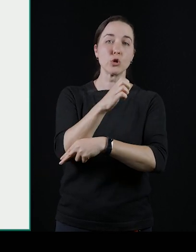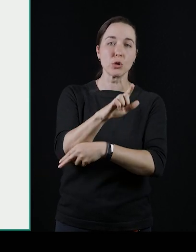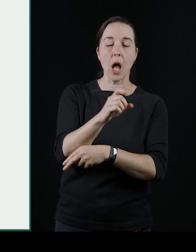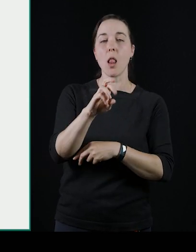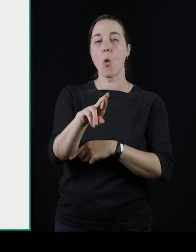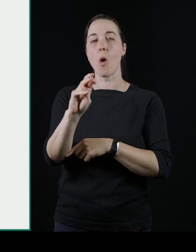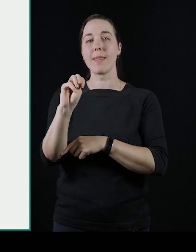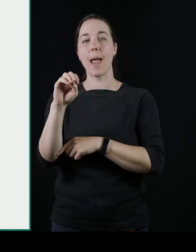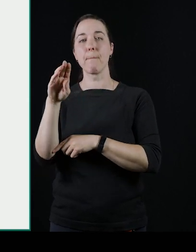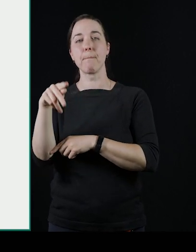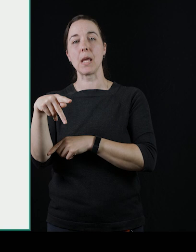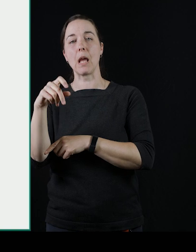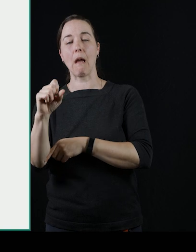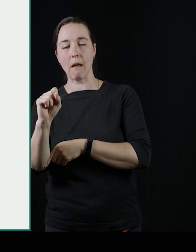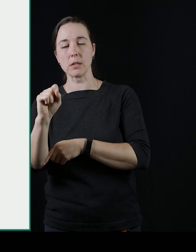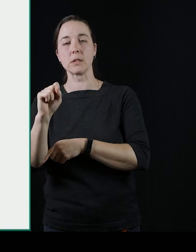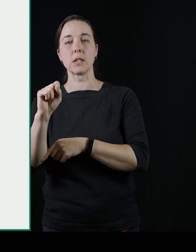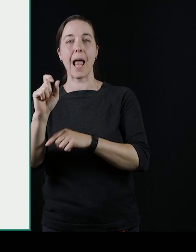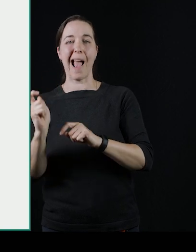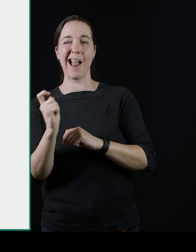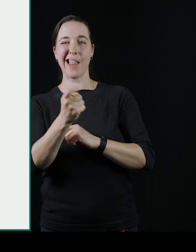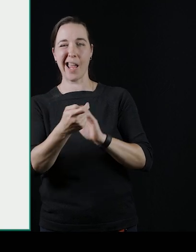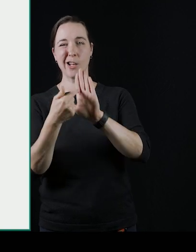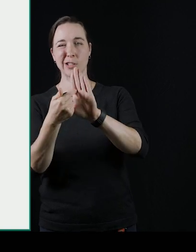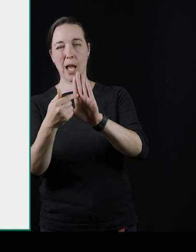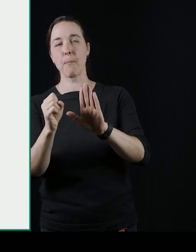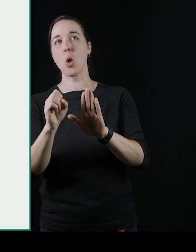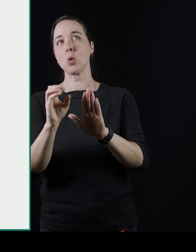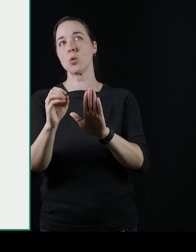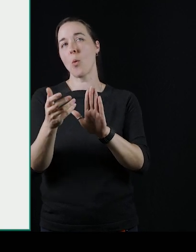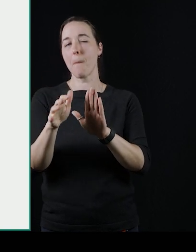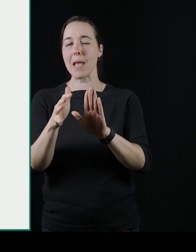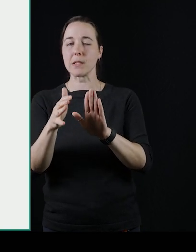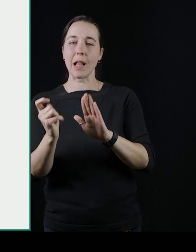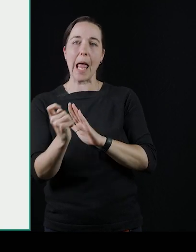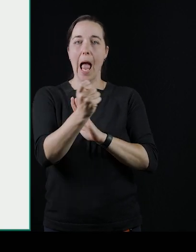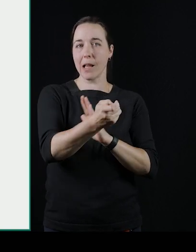or an MBS allocator sample to basically allocate a server